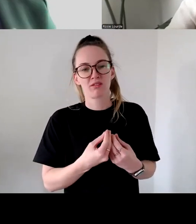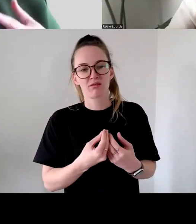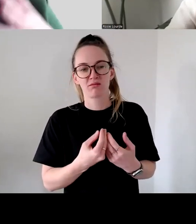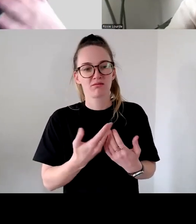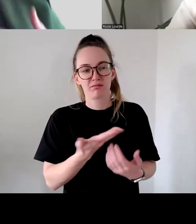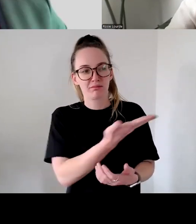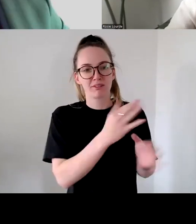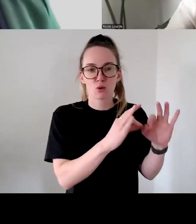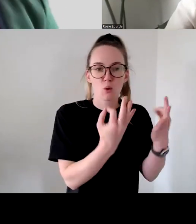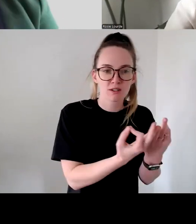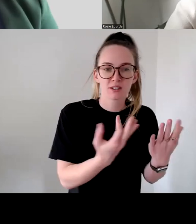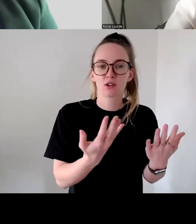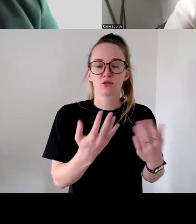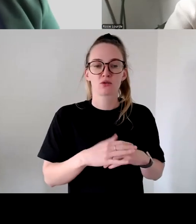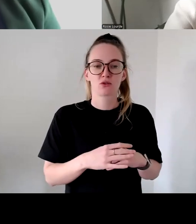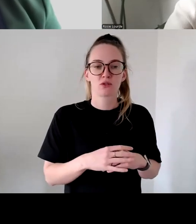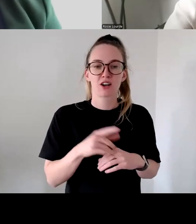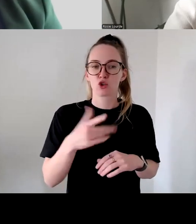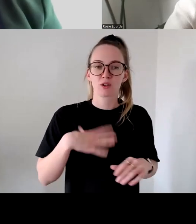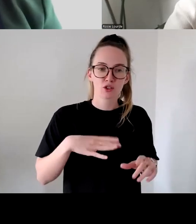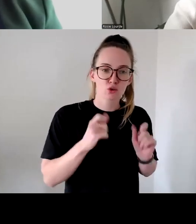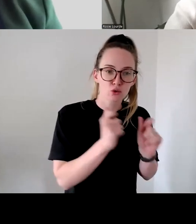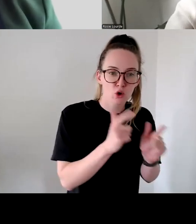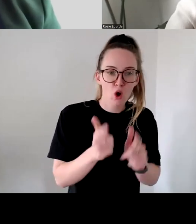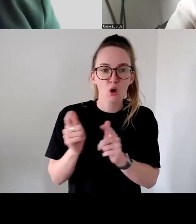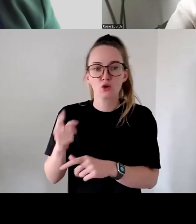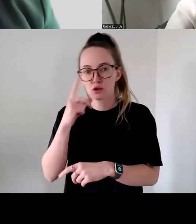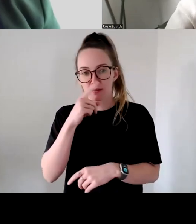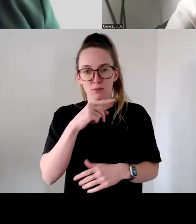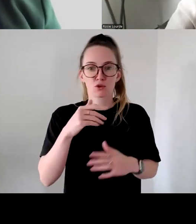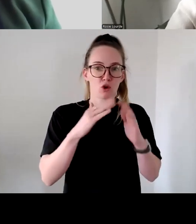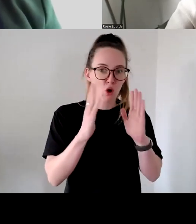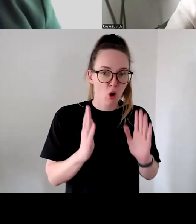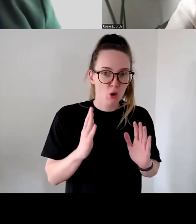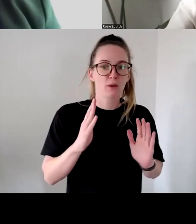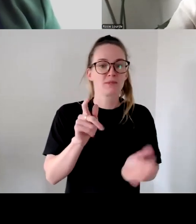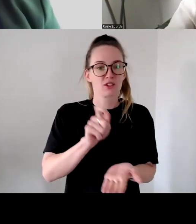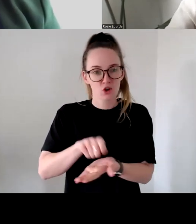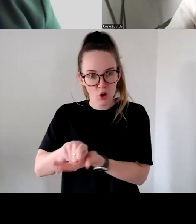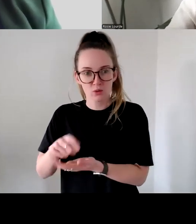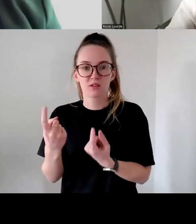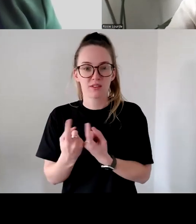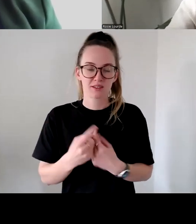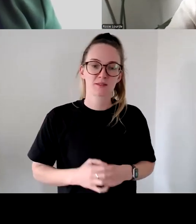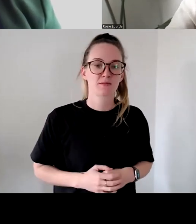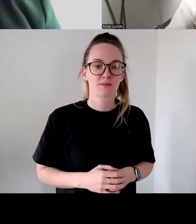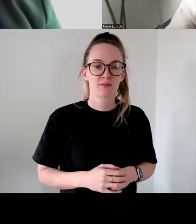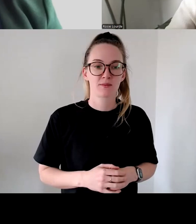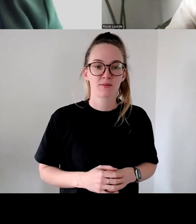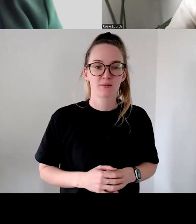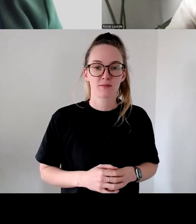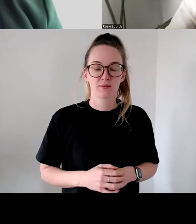go into people's homes as donors and that kind of thing. The first thing I would say is we now know